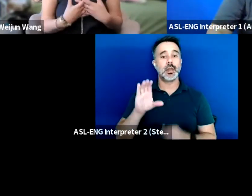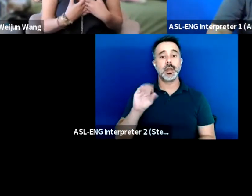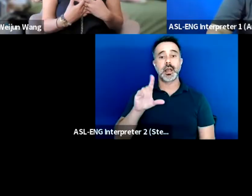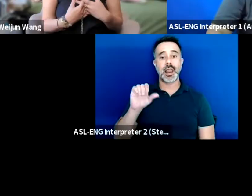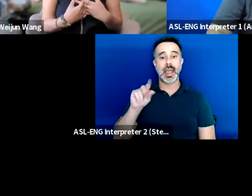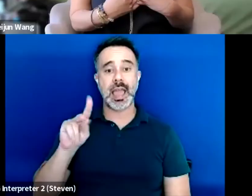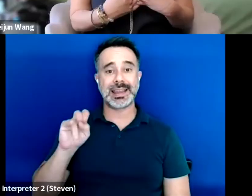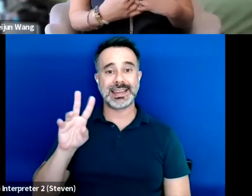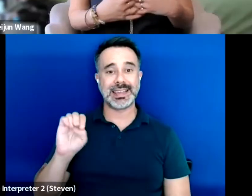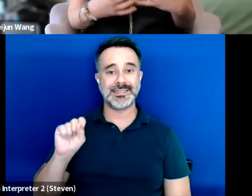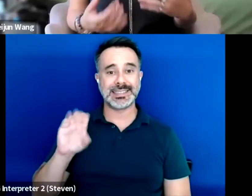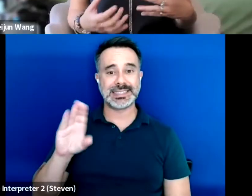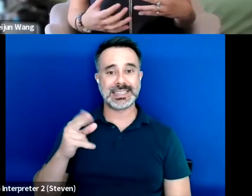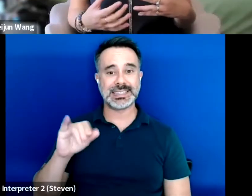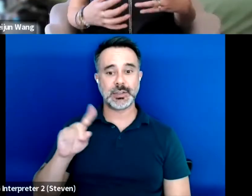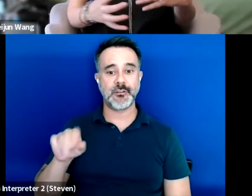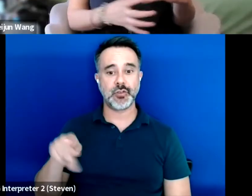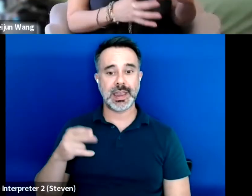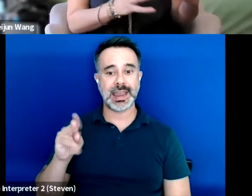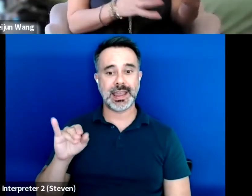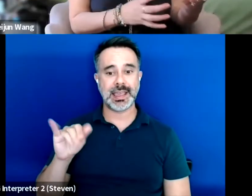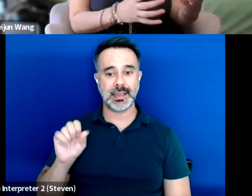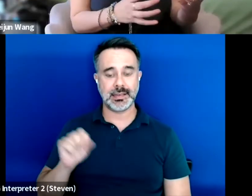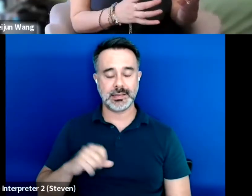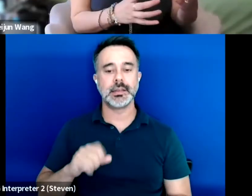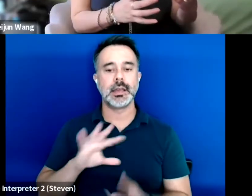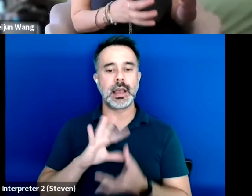Like, they would actually use that as the headline,